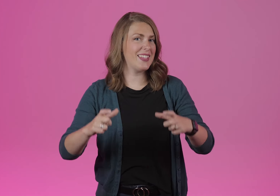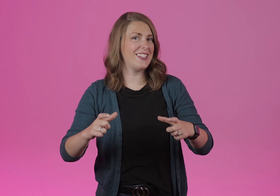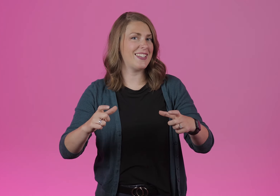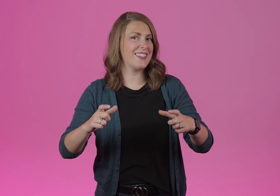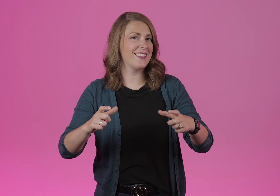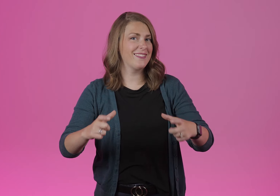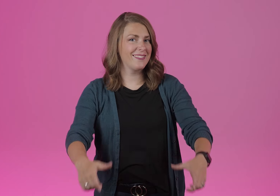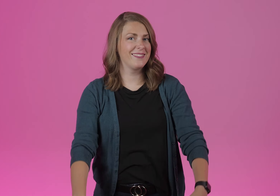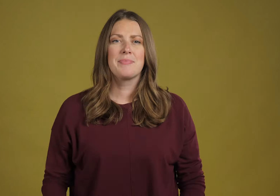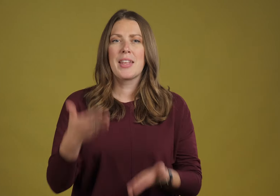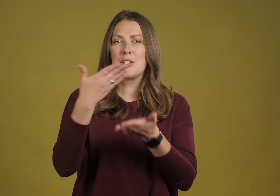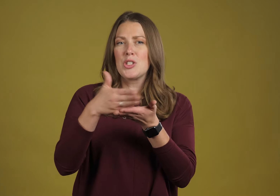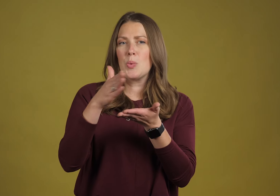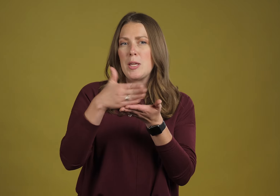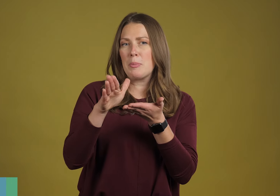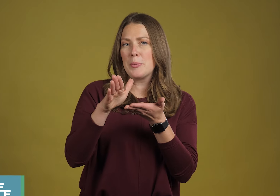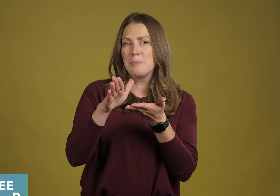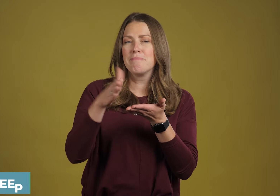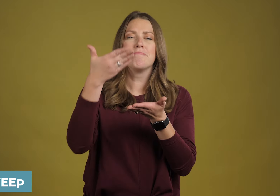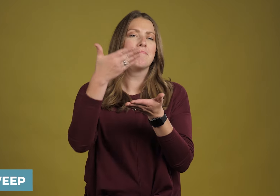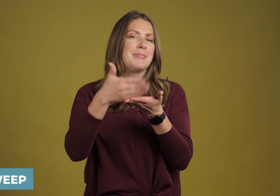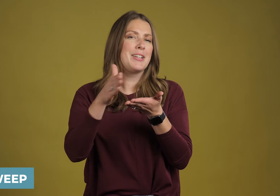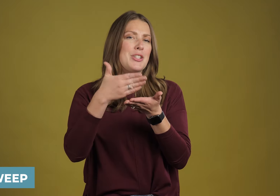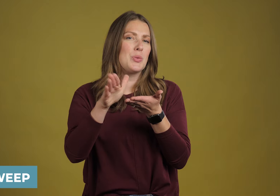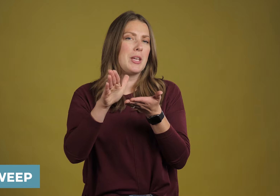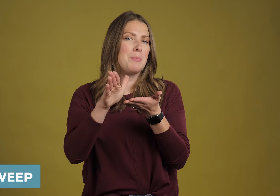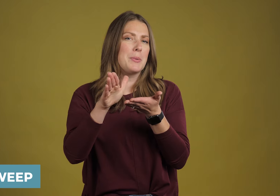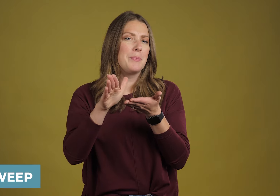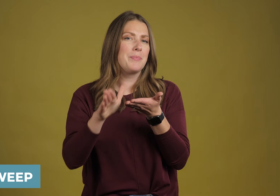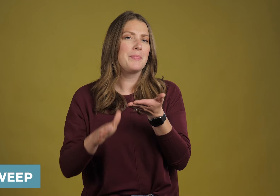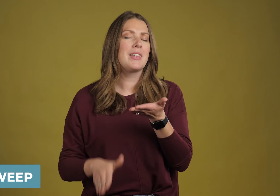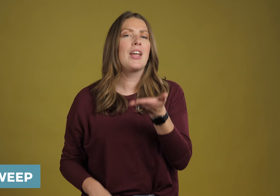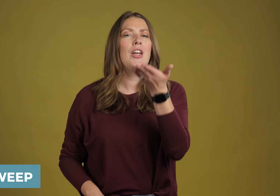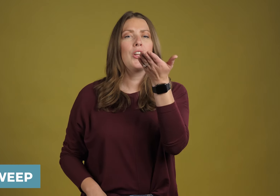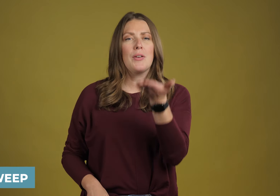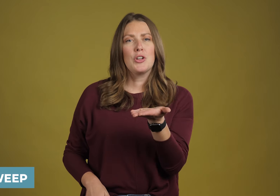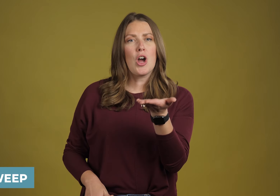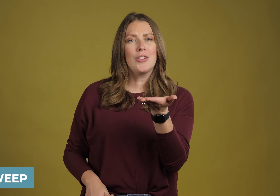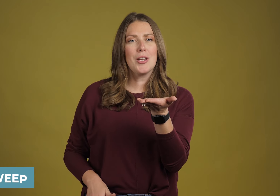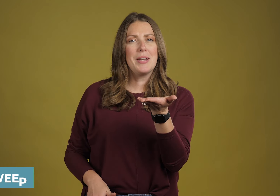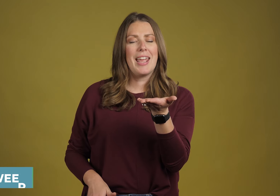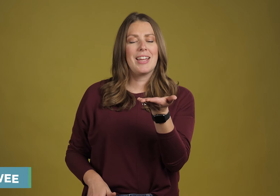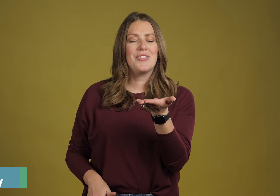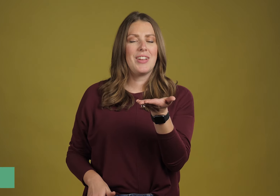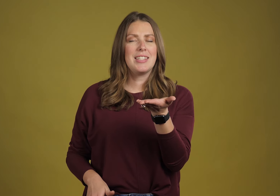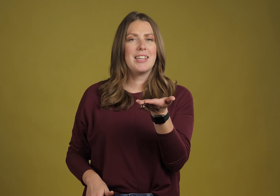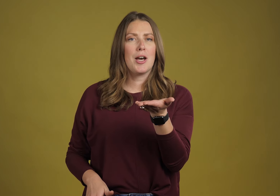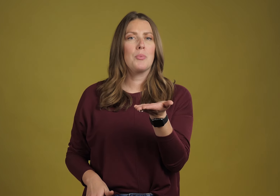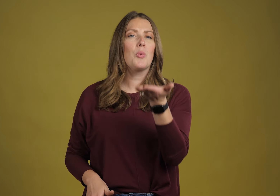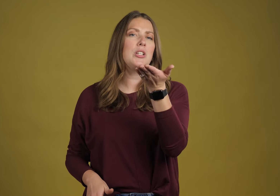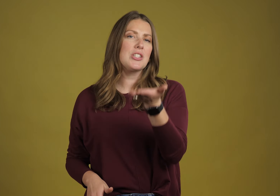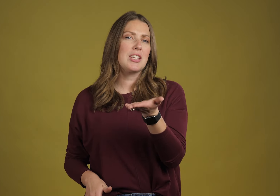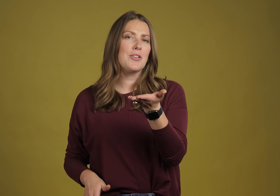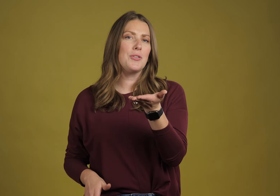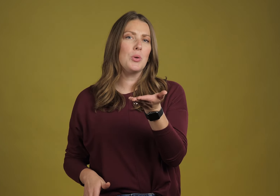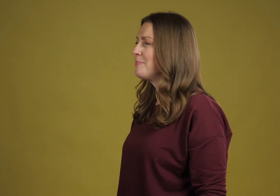Dishes sweep. Sweep. You have your non-dominant hand facing up, which is like the floor.